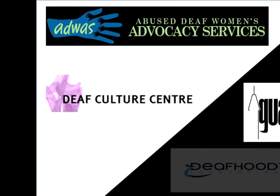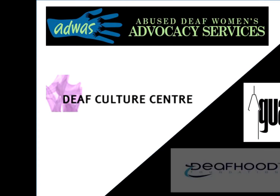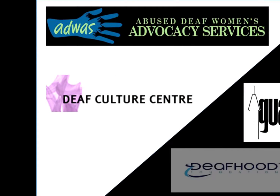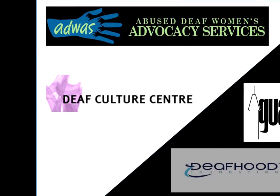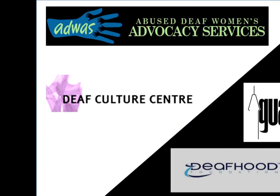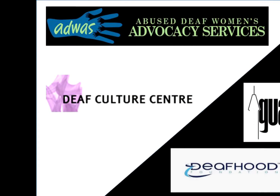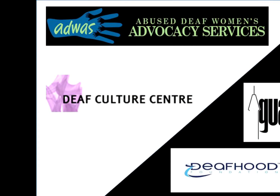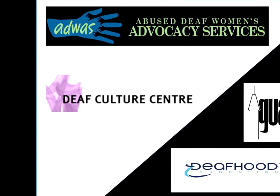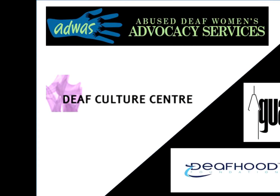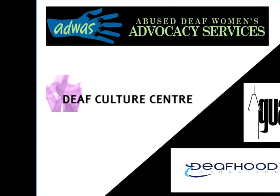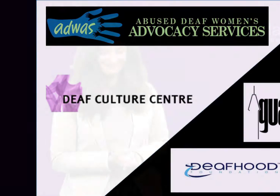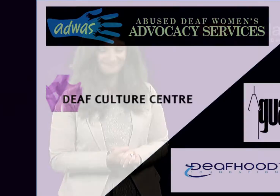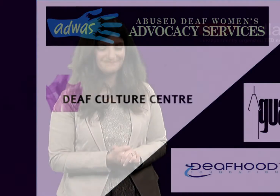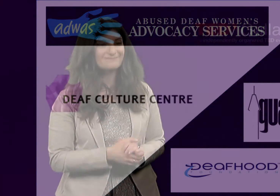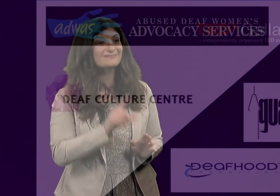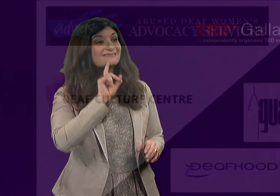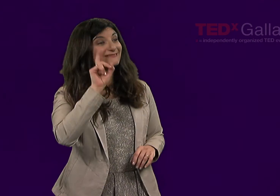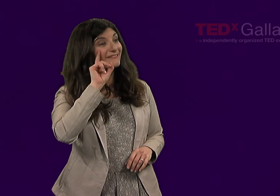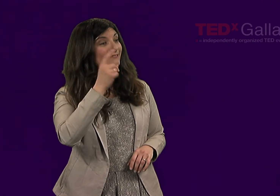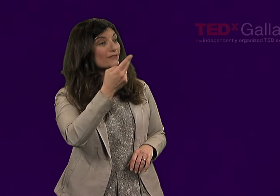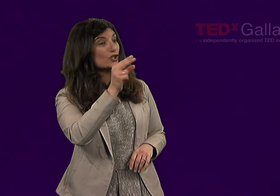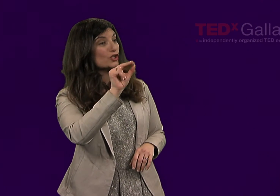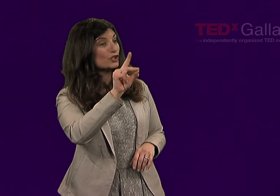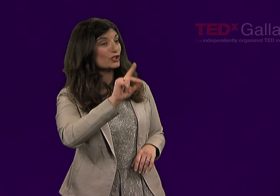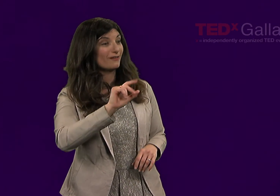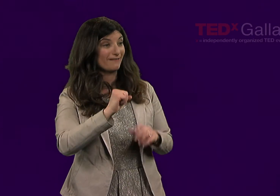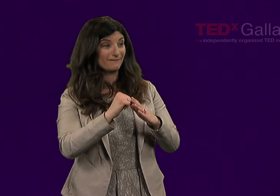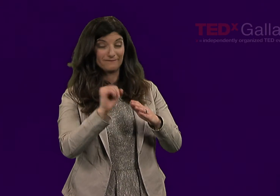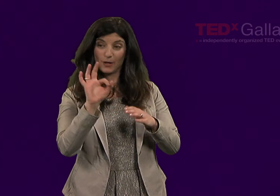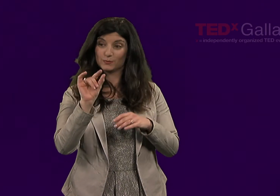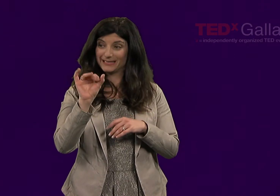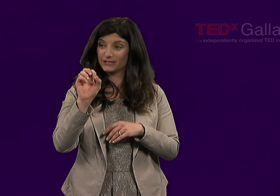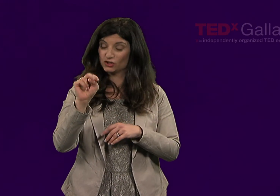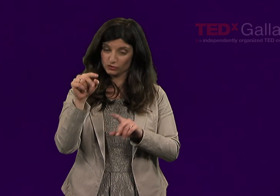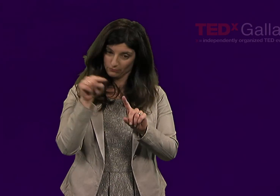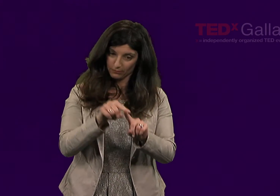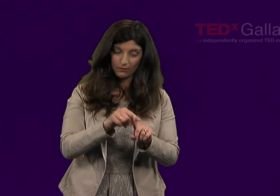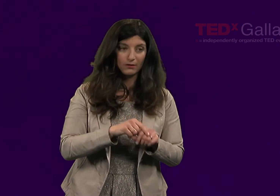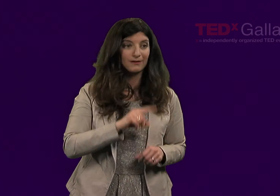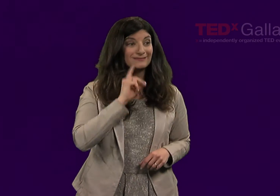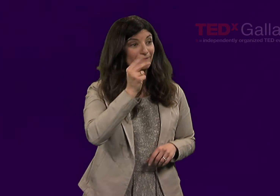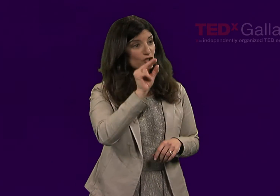[Deafhood] And fourth, I wanted to speak to the Deafhood Foundation.